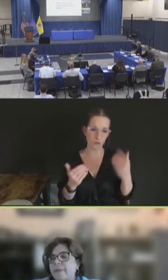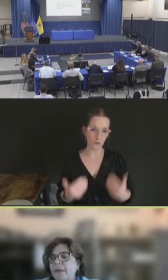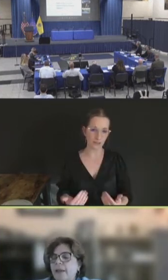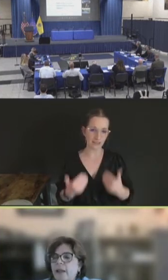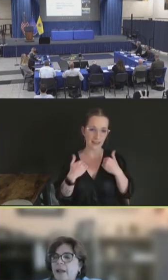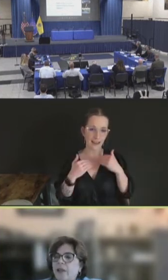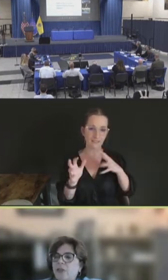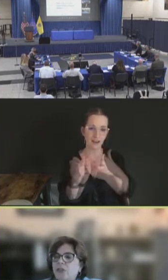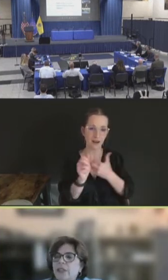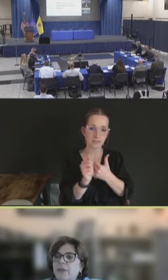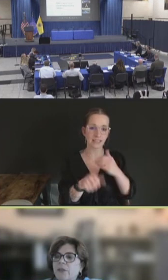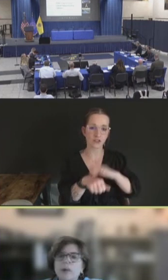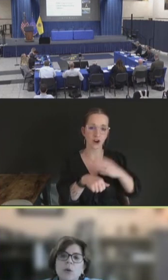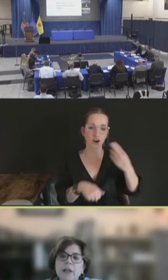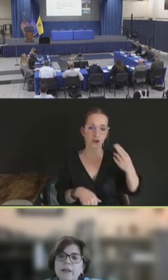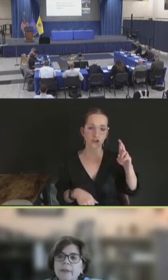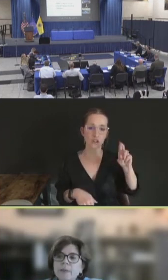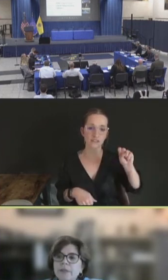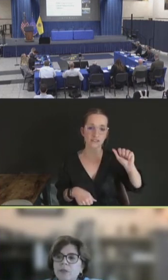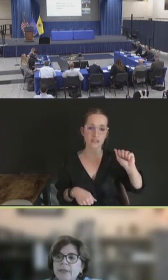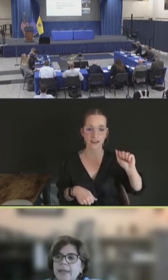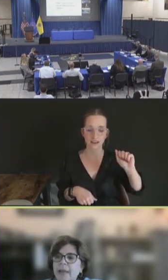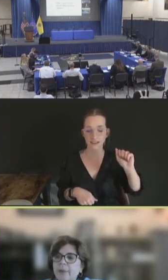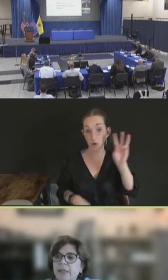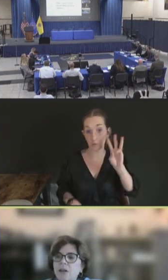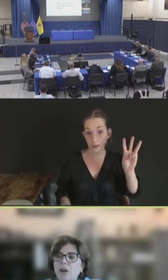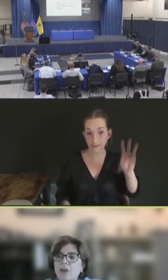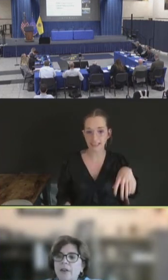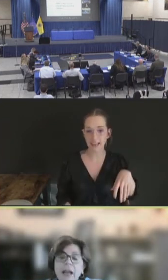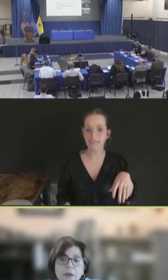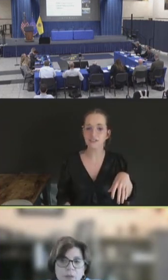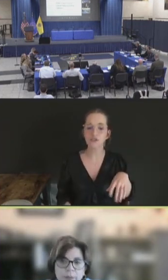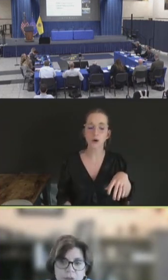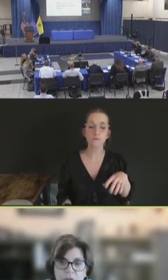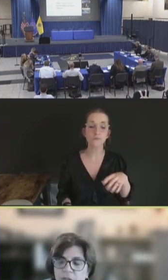And just give you a quick glimpse of what's happening on our countermeasures side,